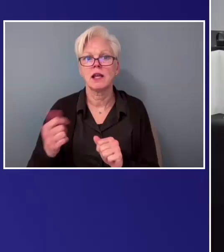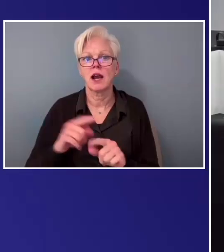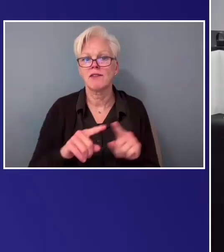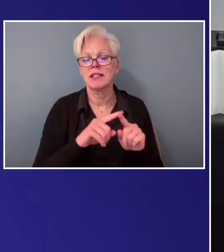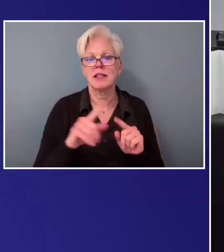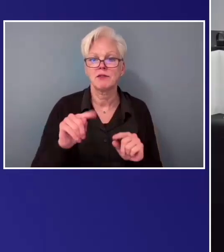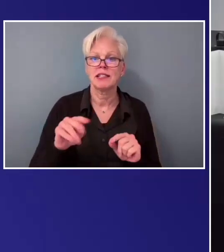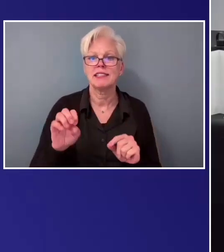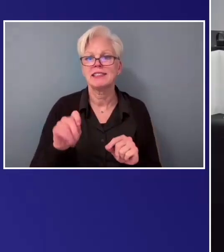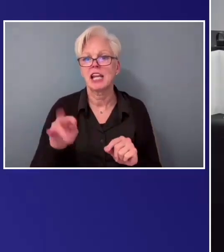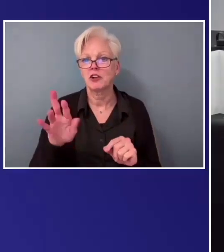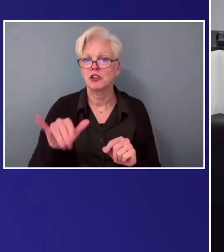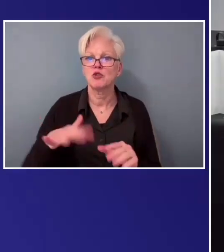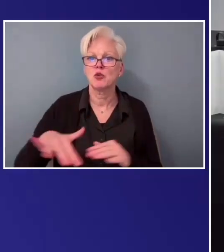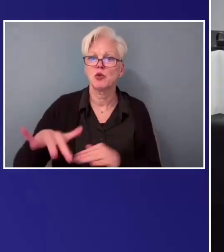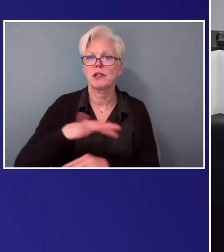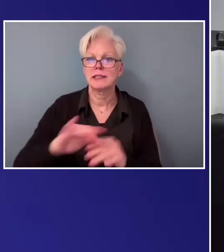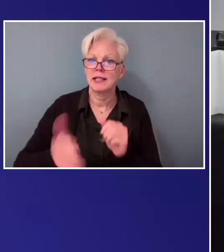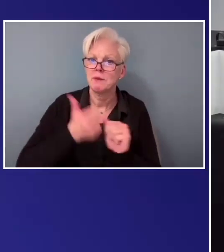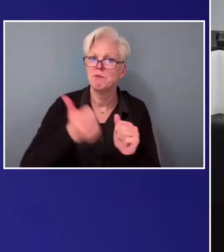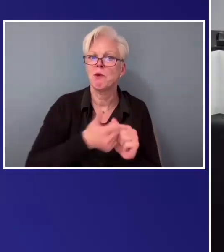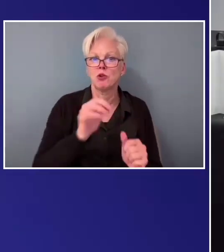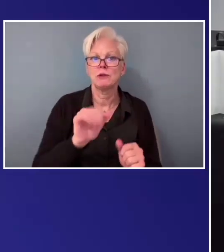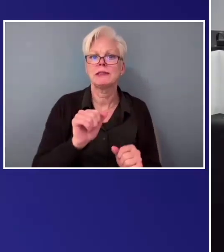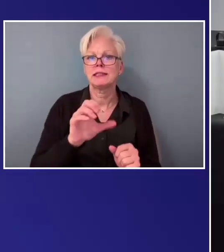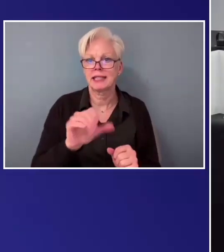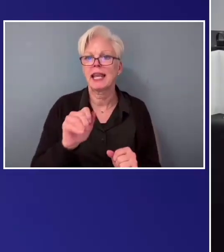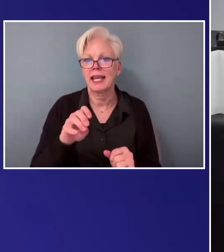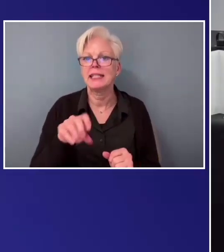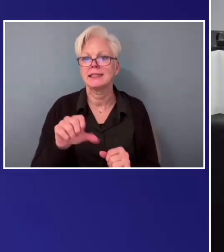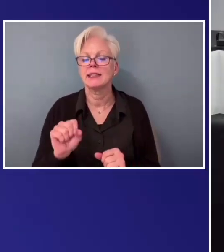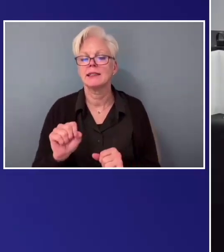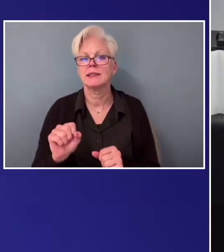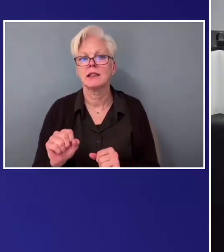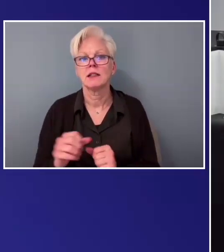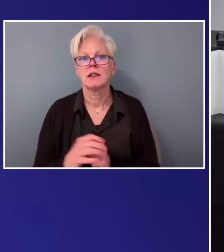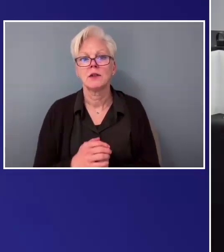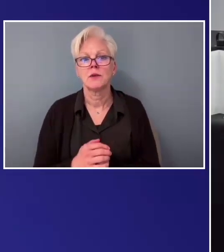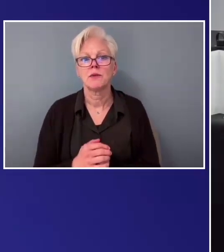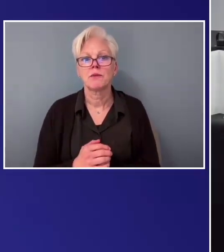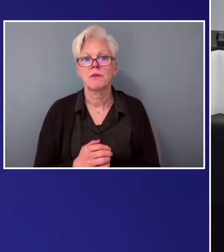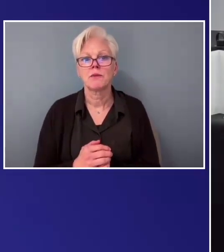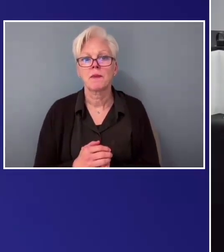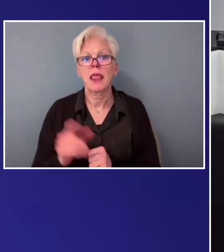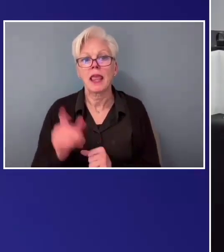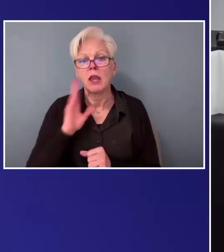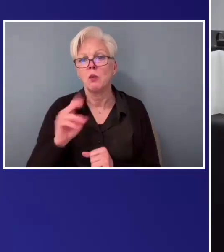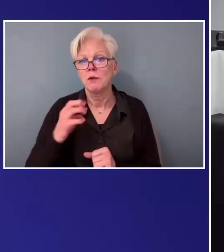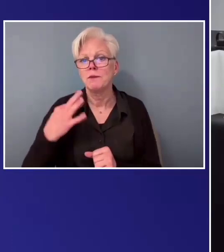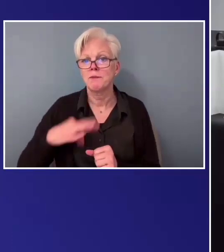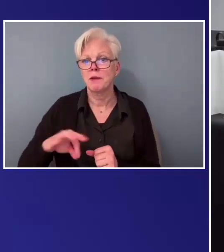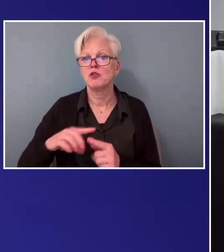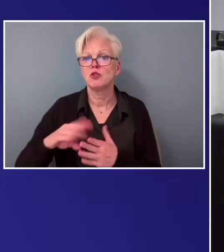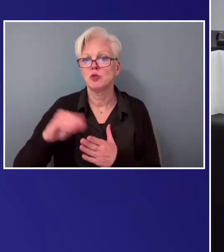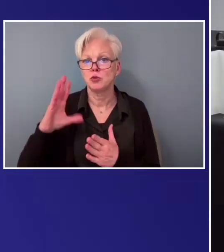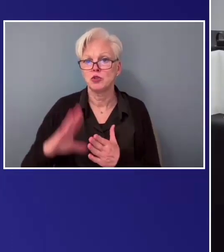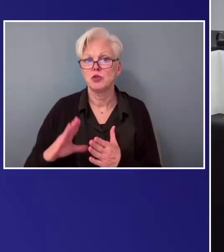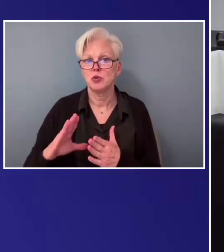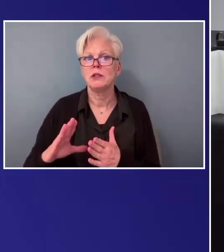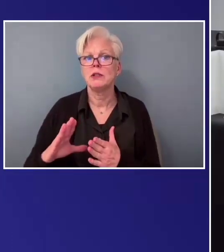in, in, in the majority of cases. It, it was -- it would be beneficial to students to programs in the other